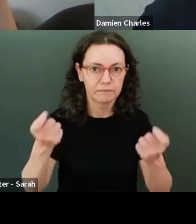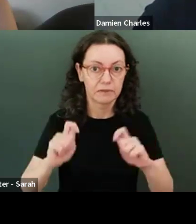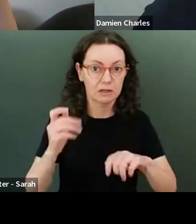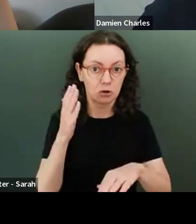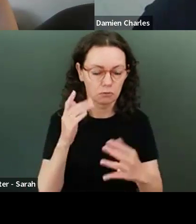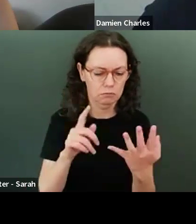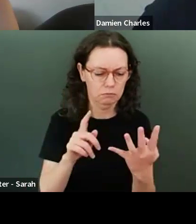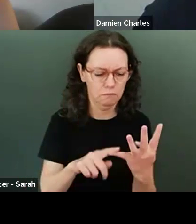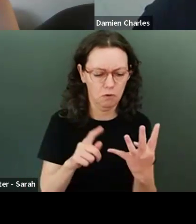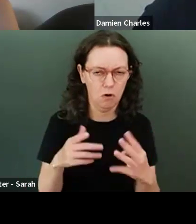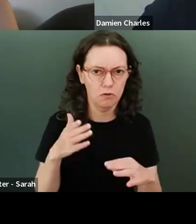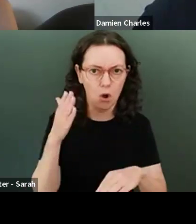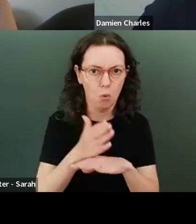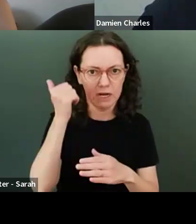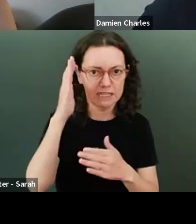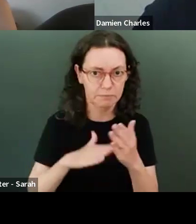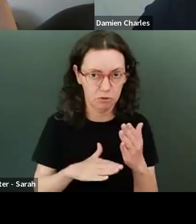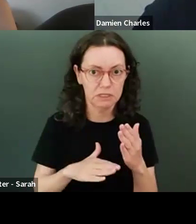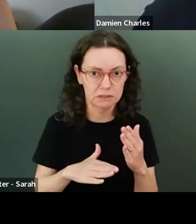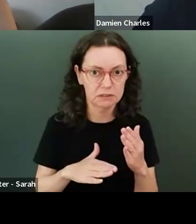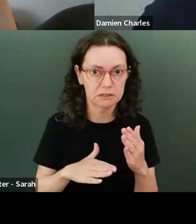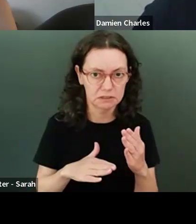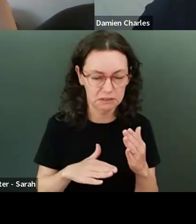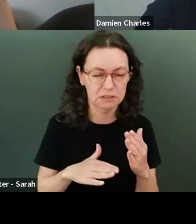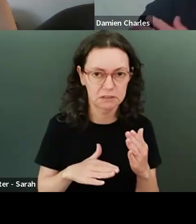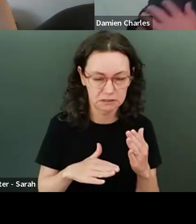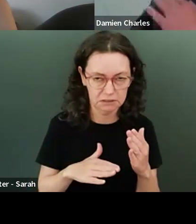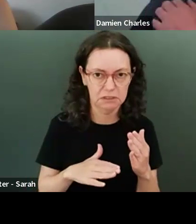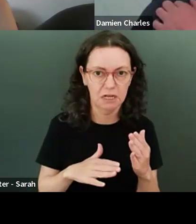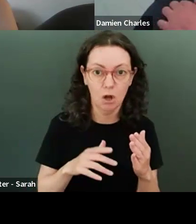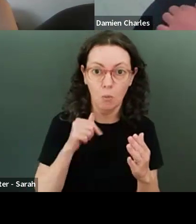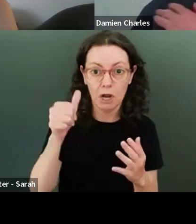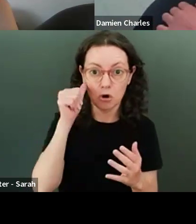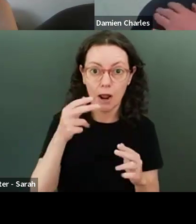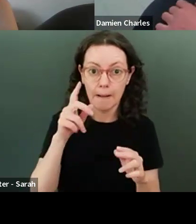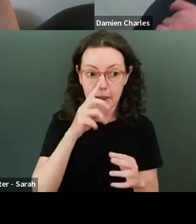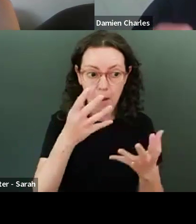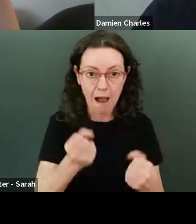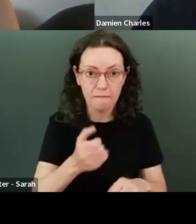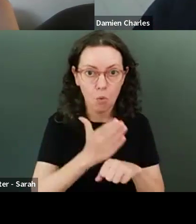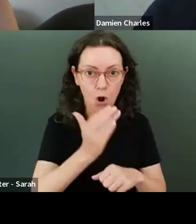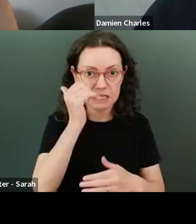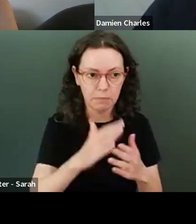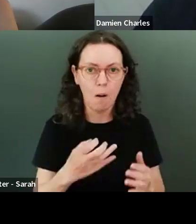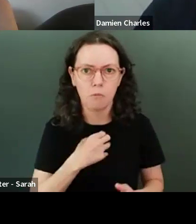greatest predictor of later work paid work for people young people with